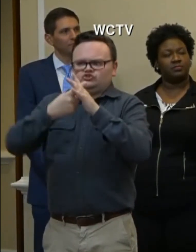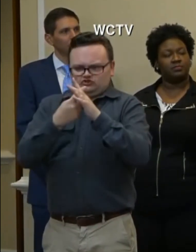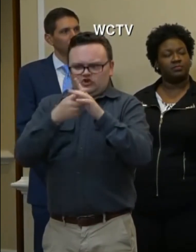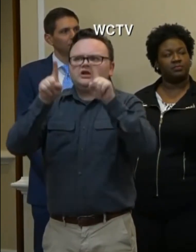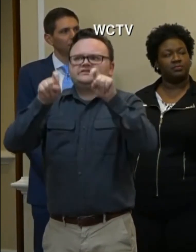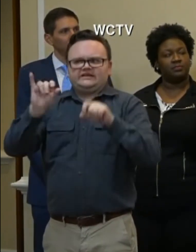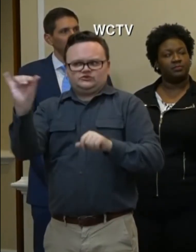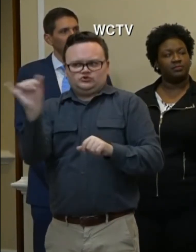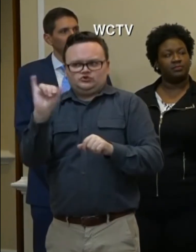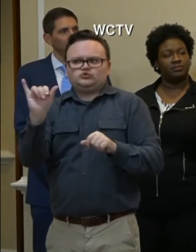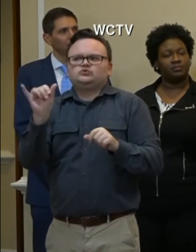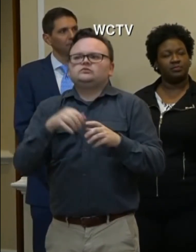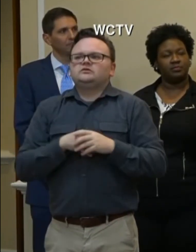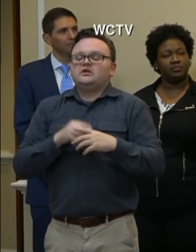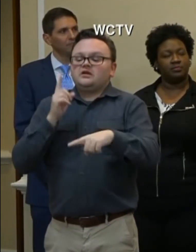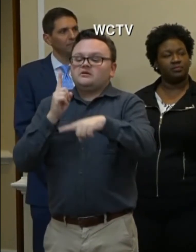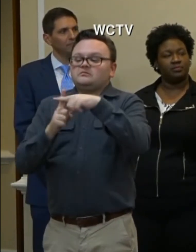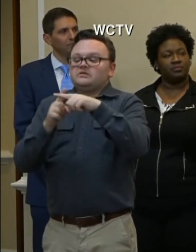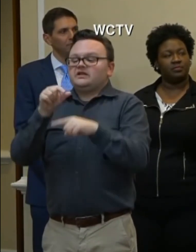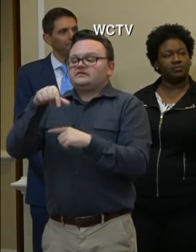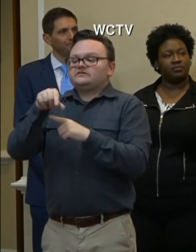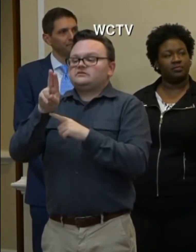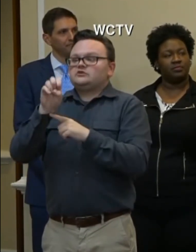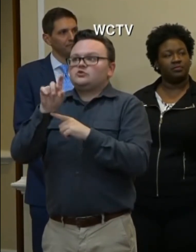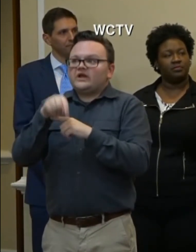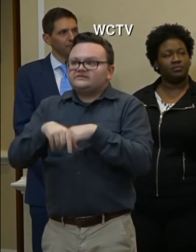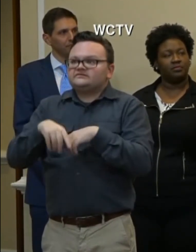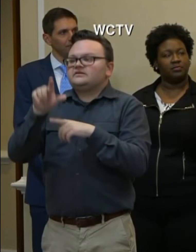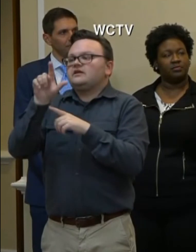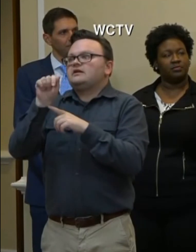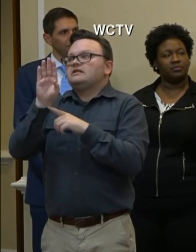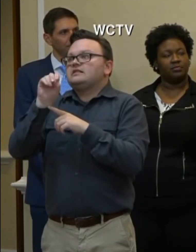course having quest in lab core you know with the private sector they would then